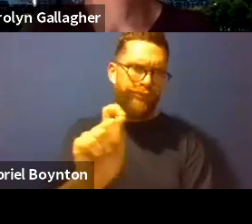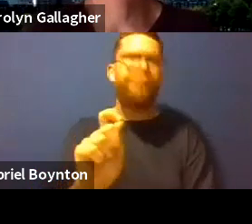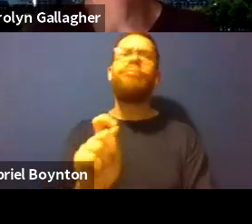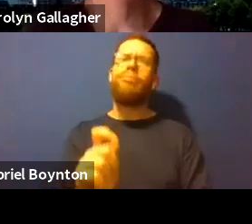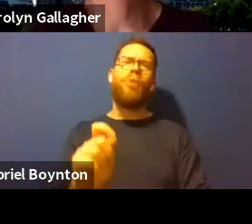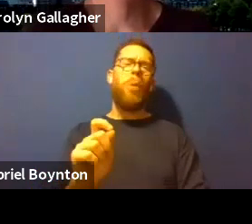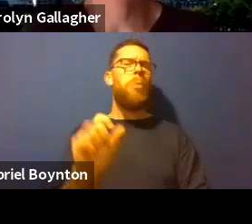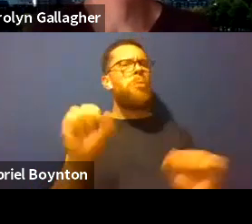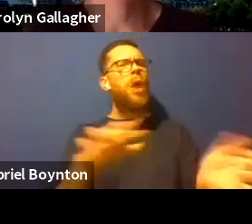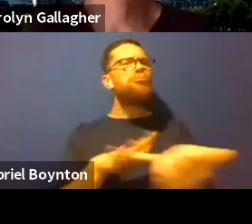Daniel Sheedy: Great, thank you.